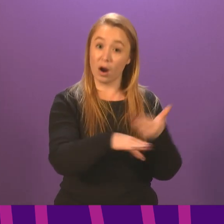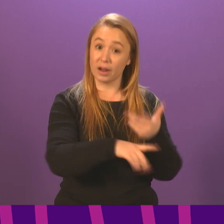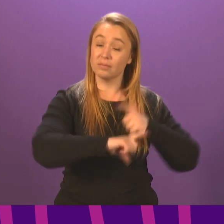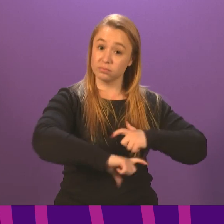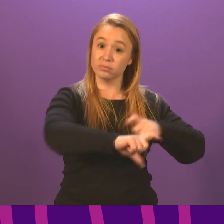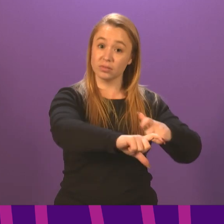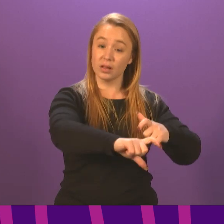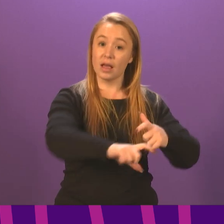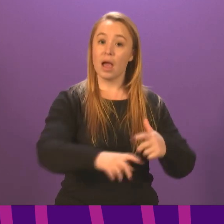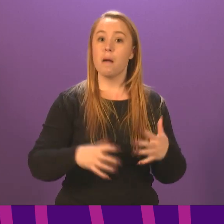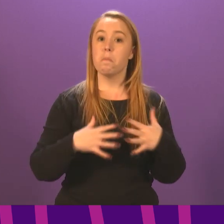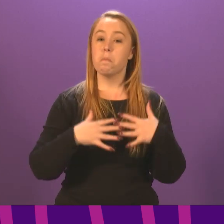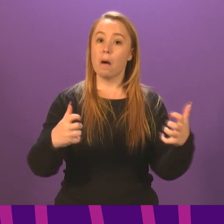may pose a significant risk”,